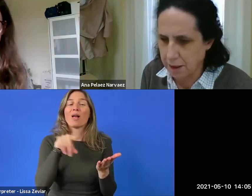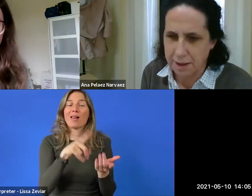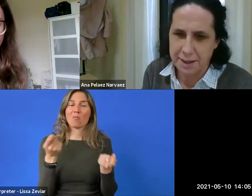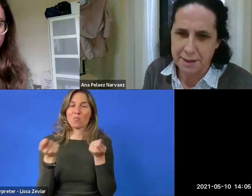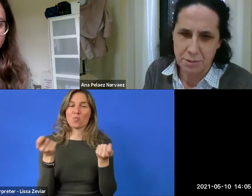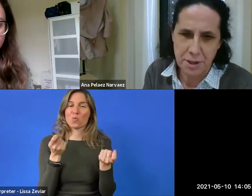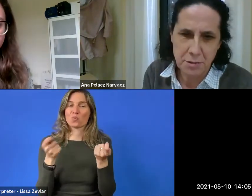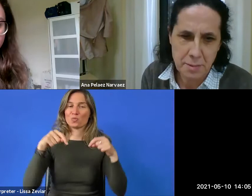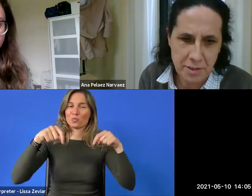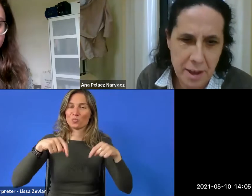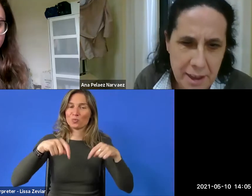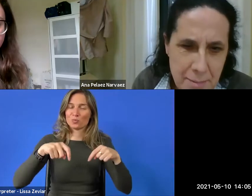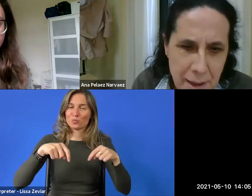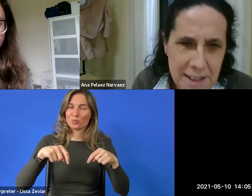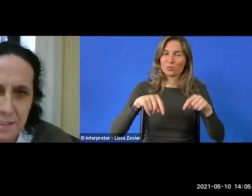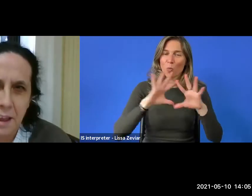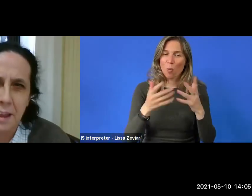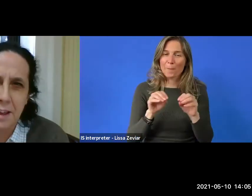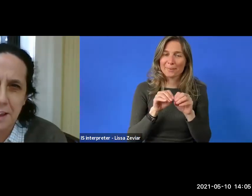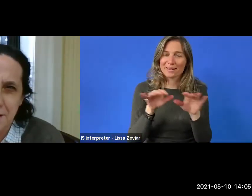Thank you very much, Marine.